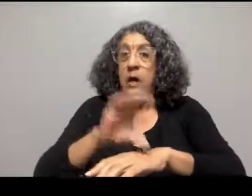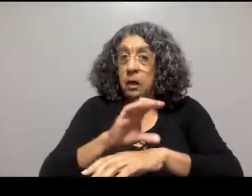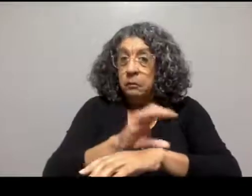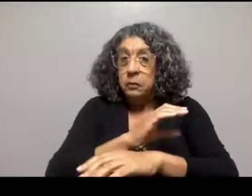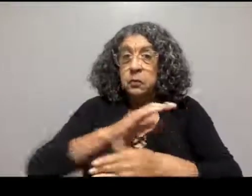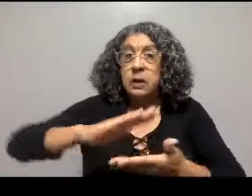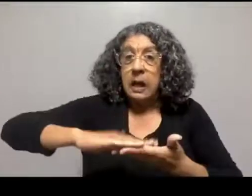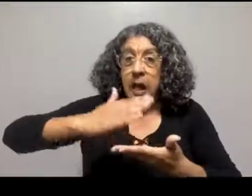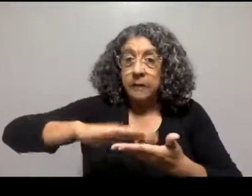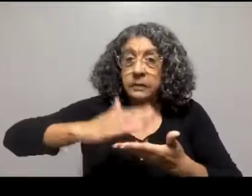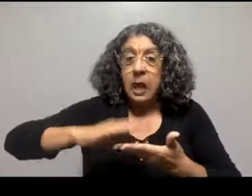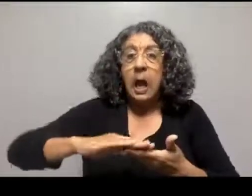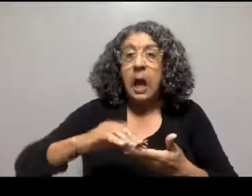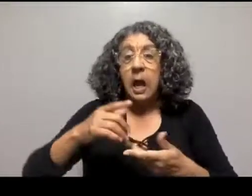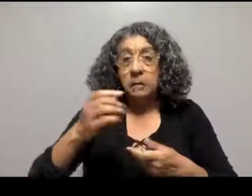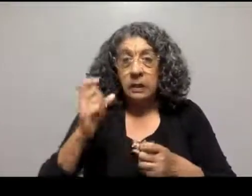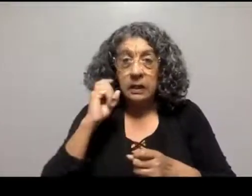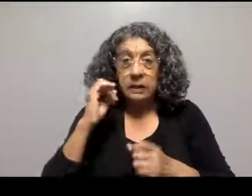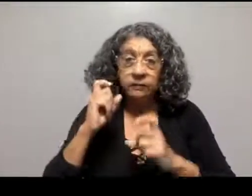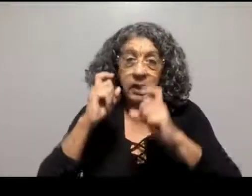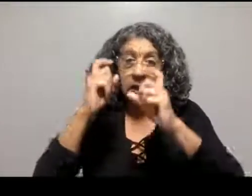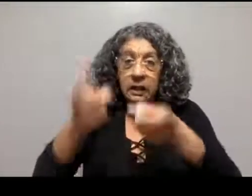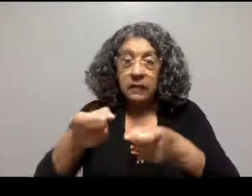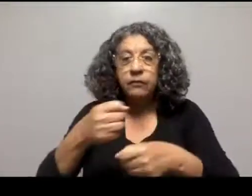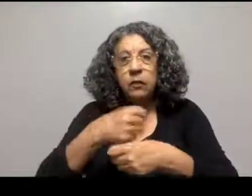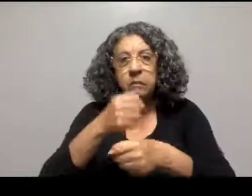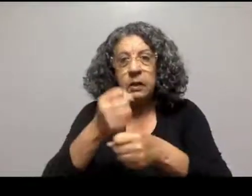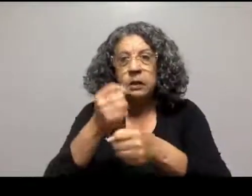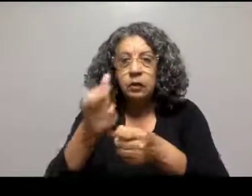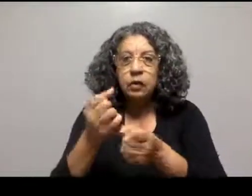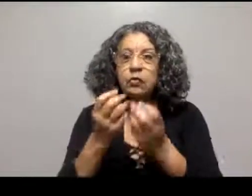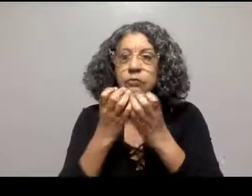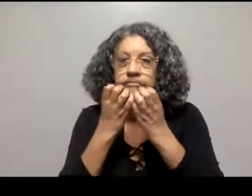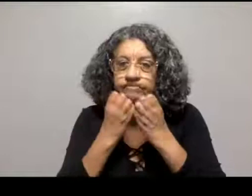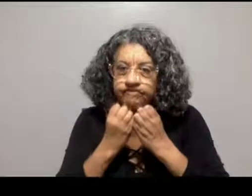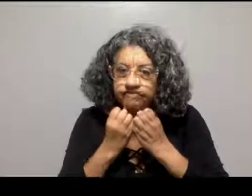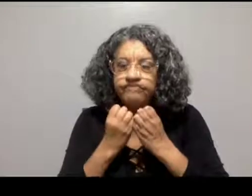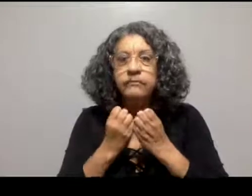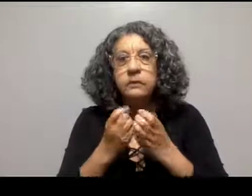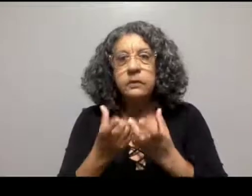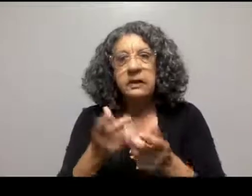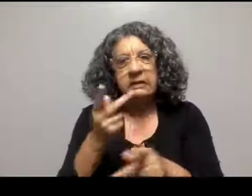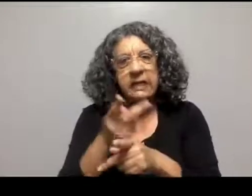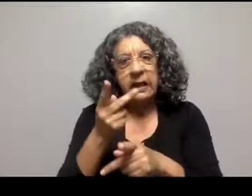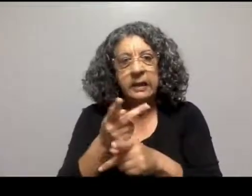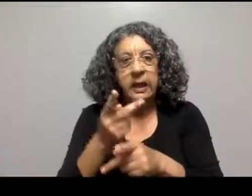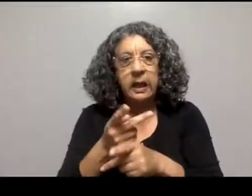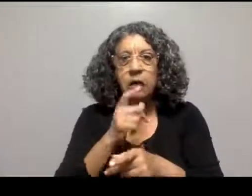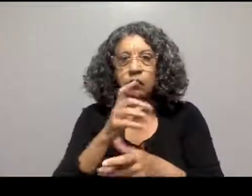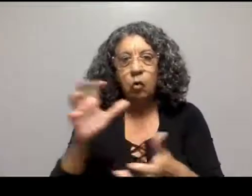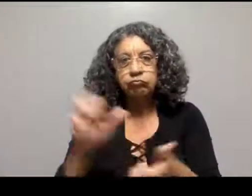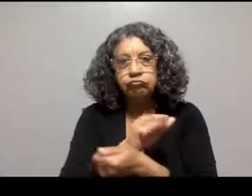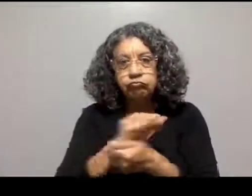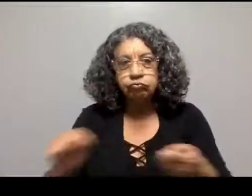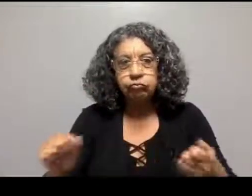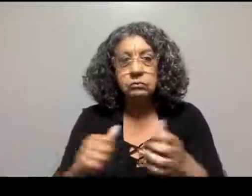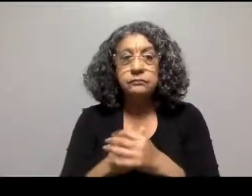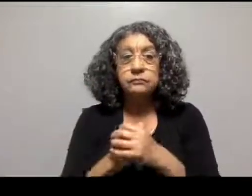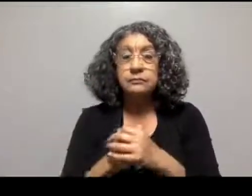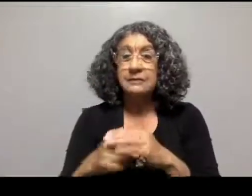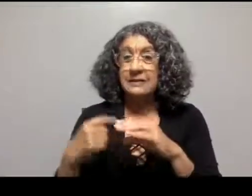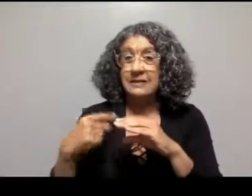A computer's laptop -if the company gives you that take care of it. Don't damage it.